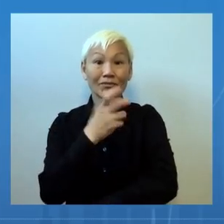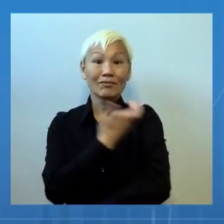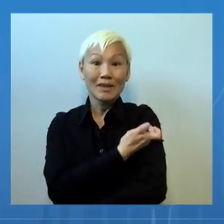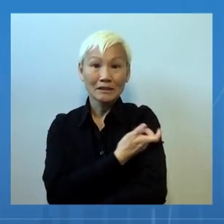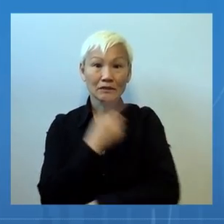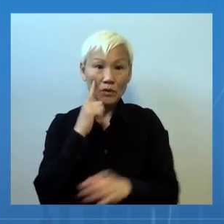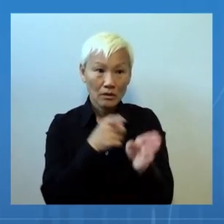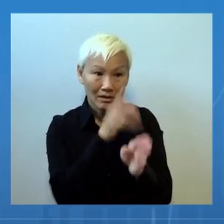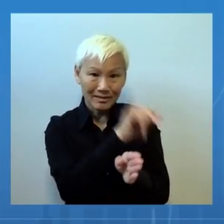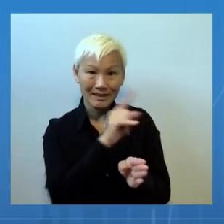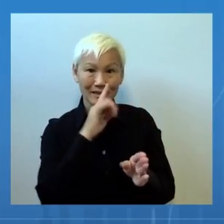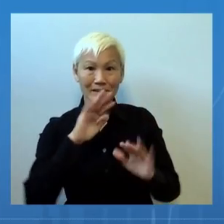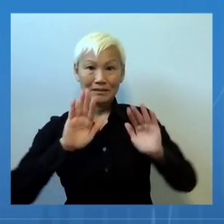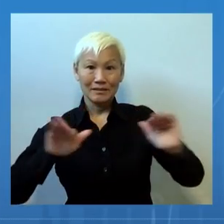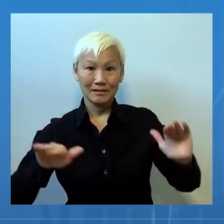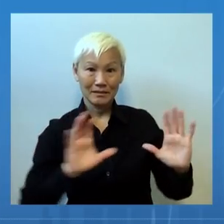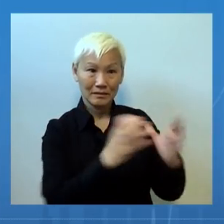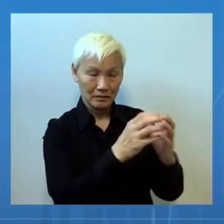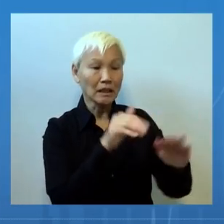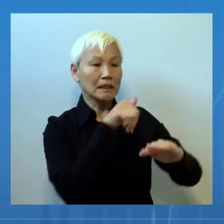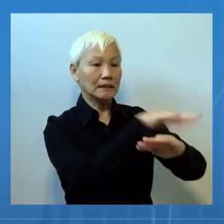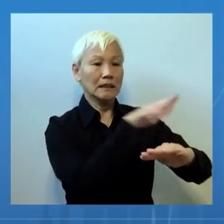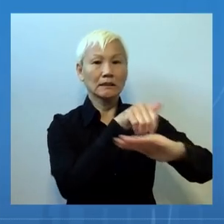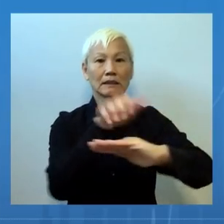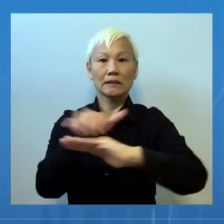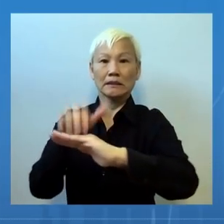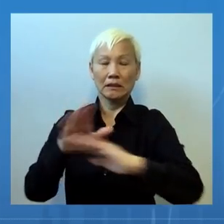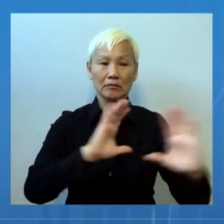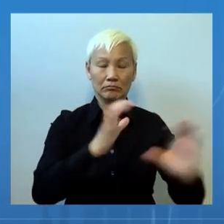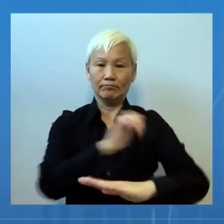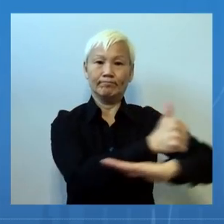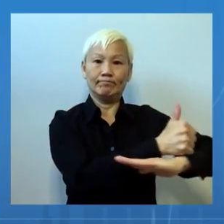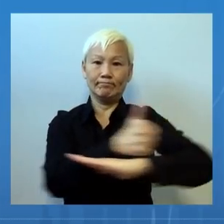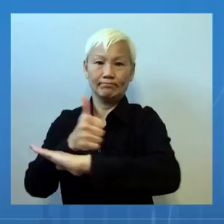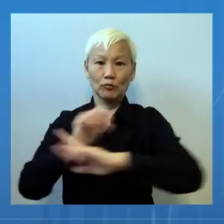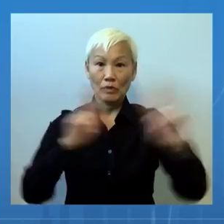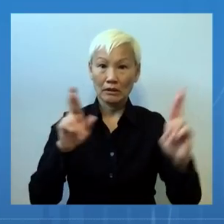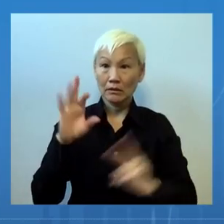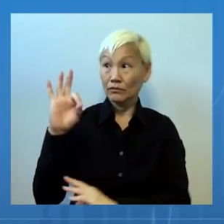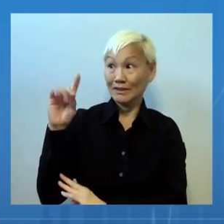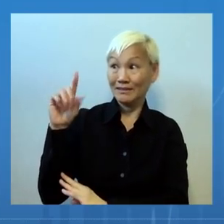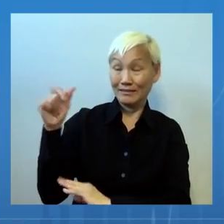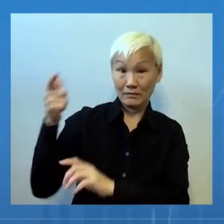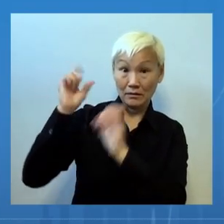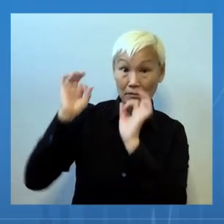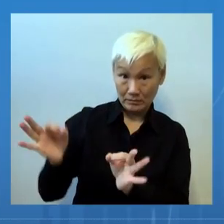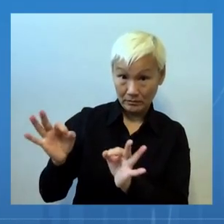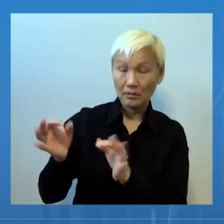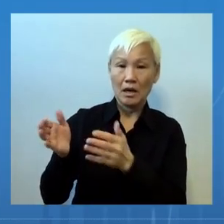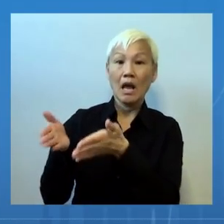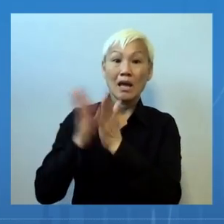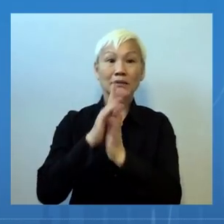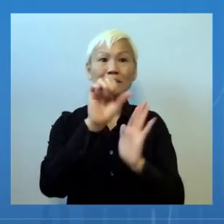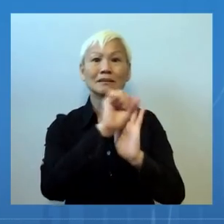To get ready ahead of FDA's decision, we asked states, pharmacies, and community health centers to place their initial orders